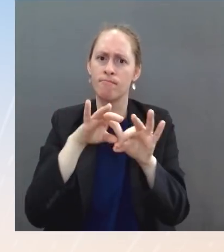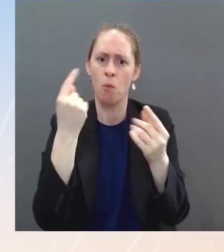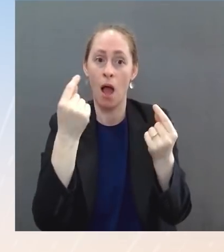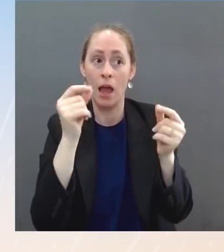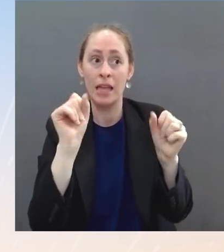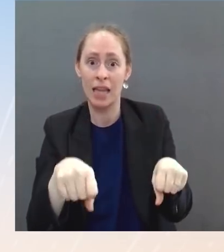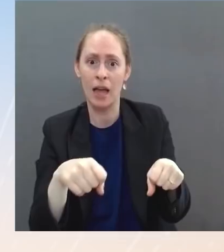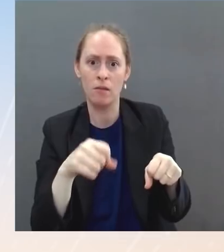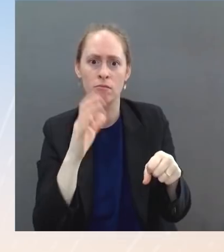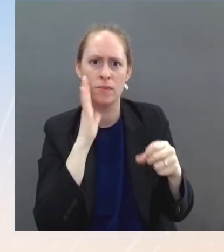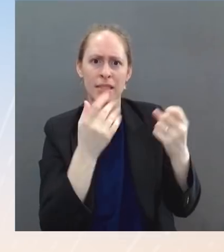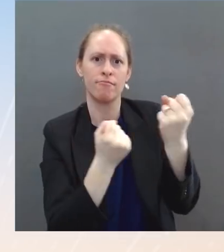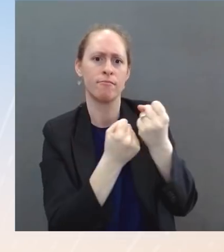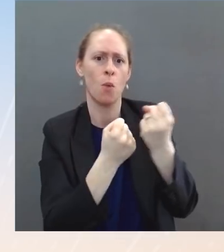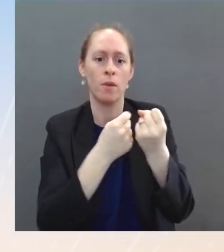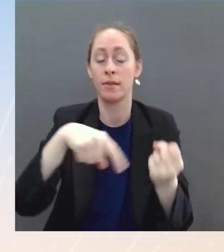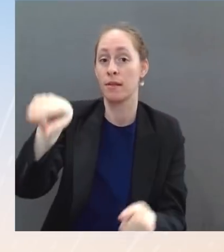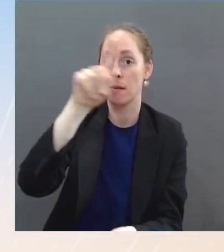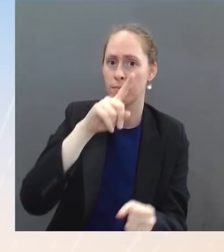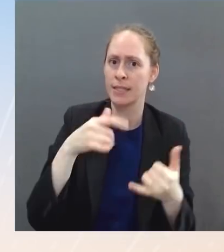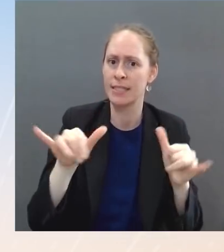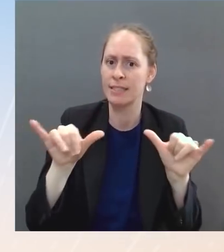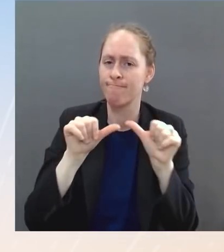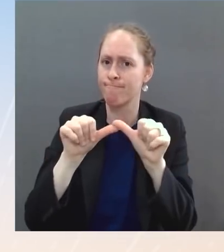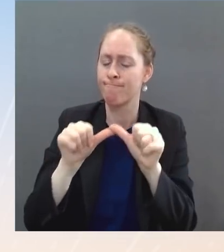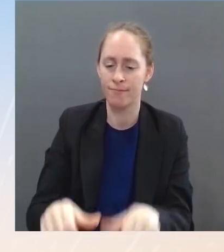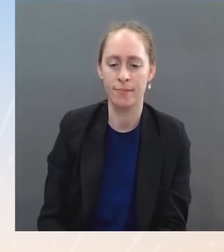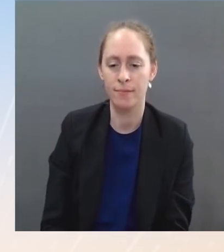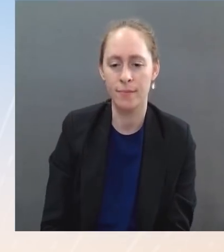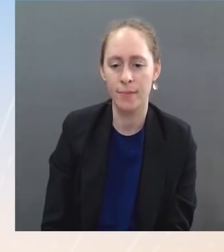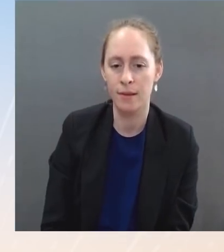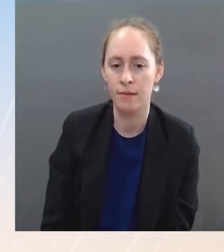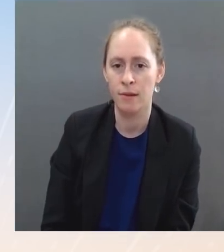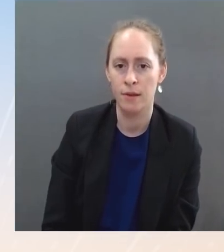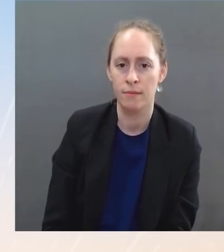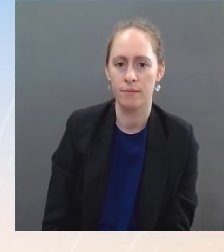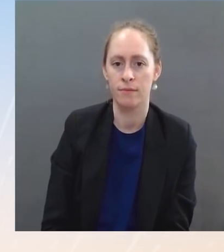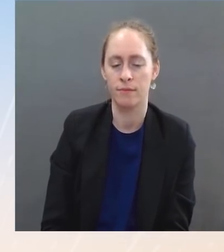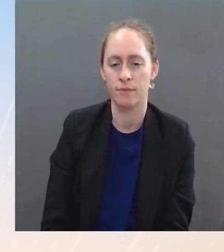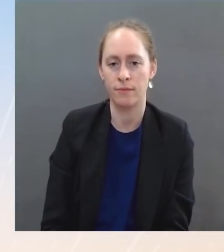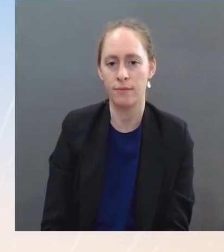The Press: And if the Russians are able to take some territory in the east